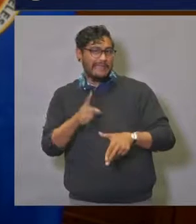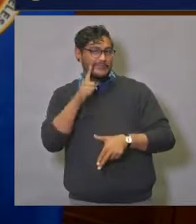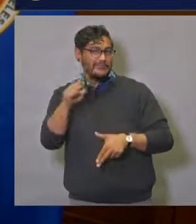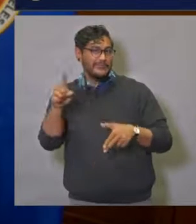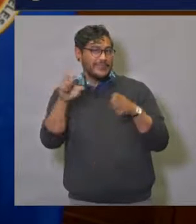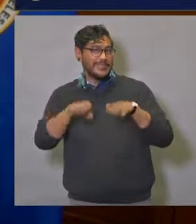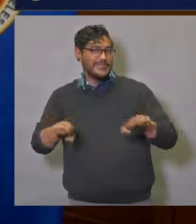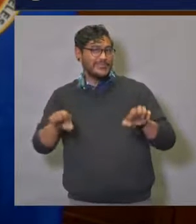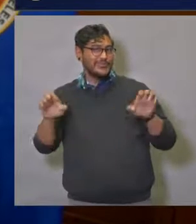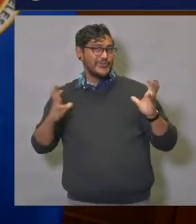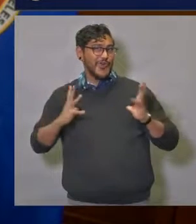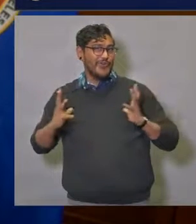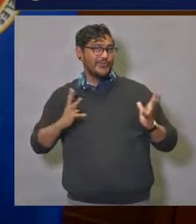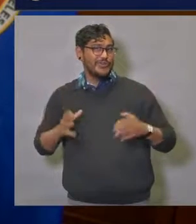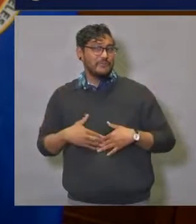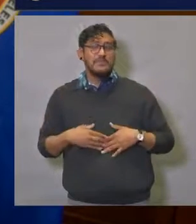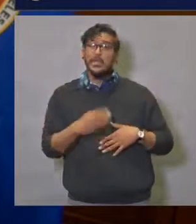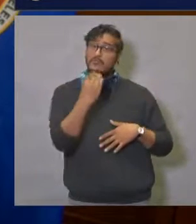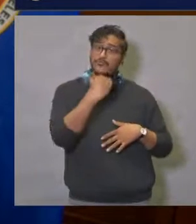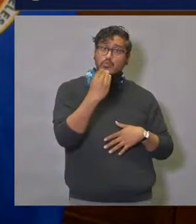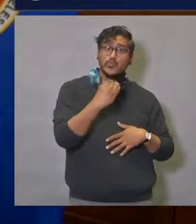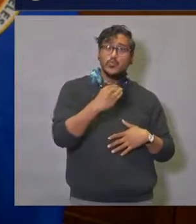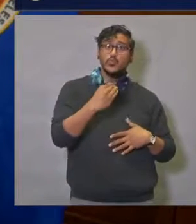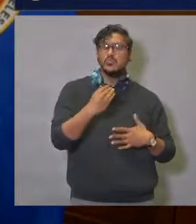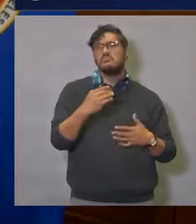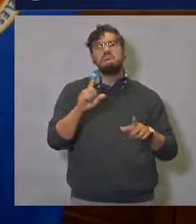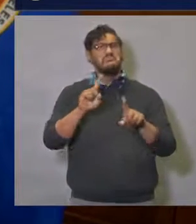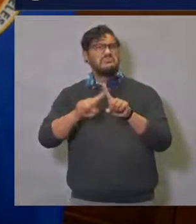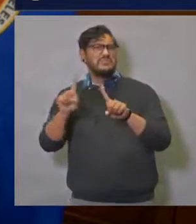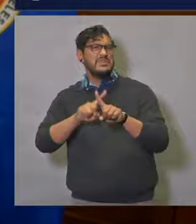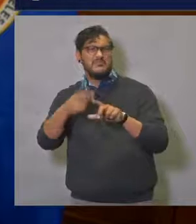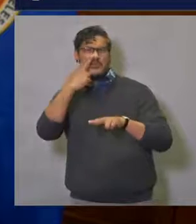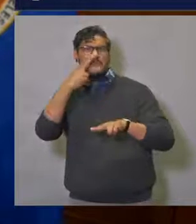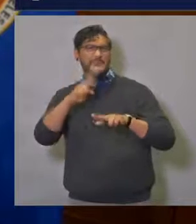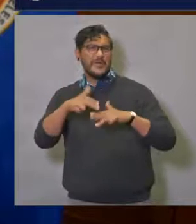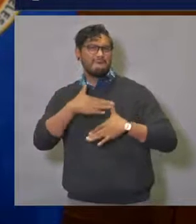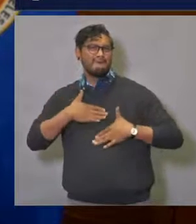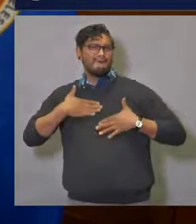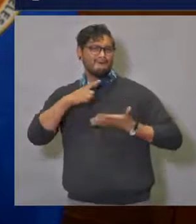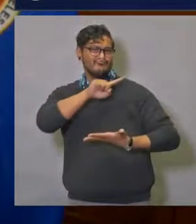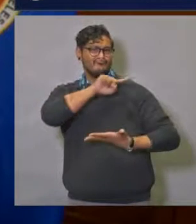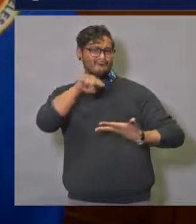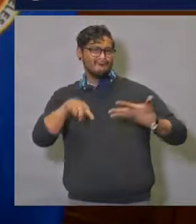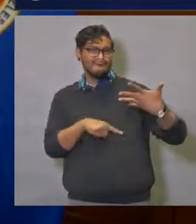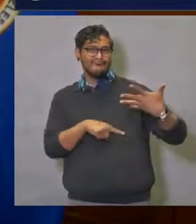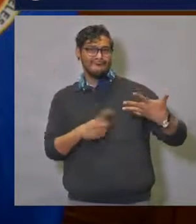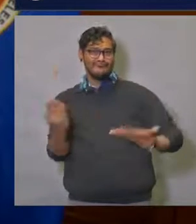CHILDREN, PREFILLED EGGS IN